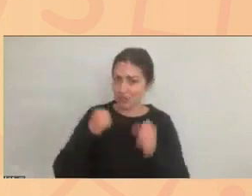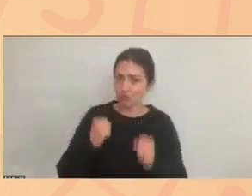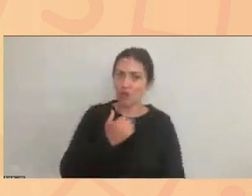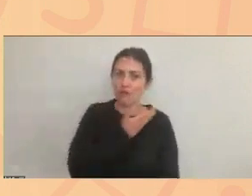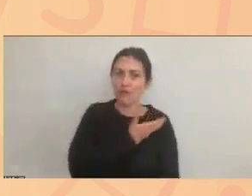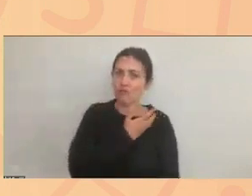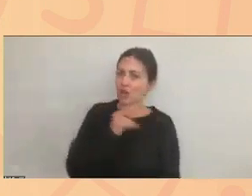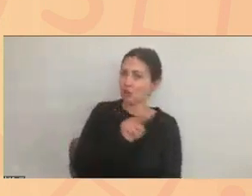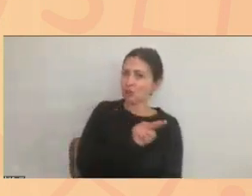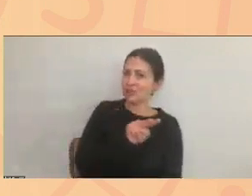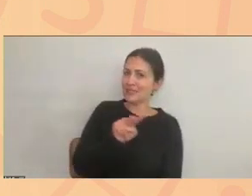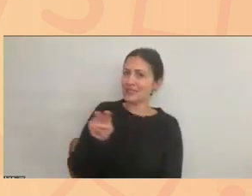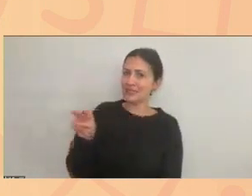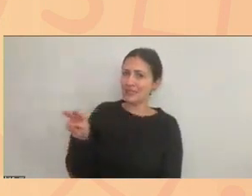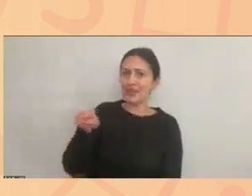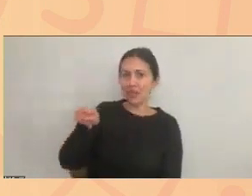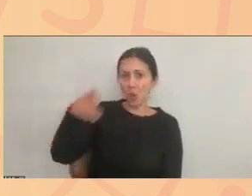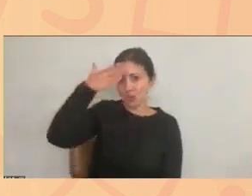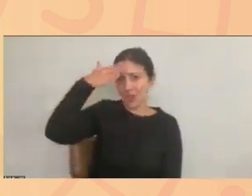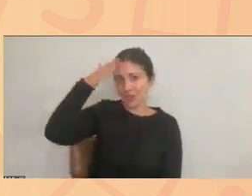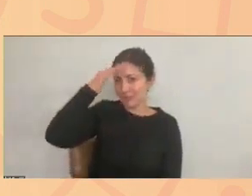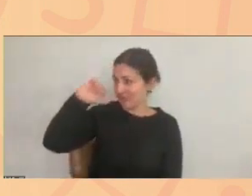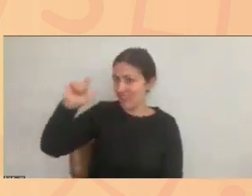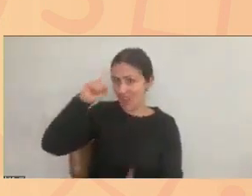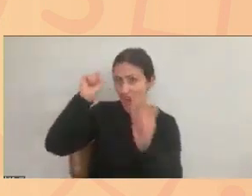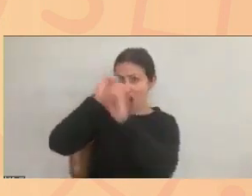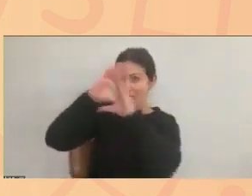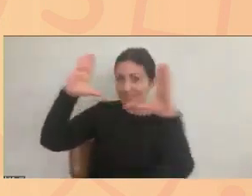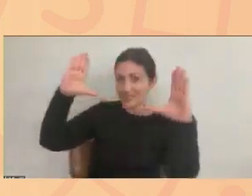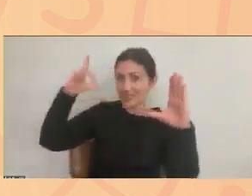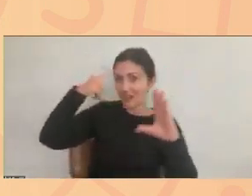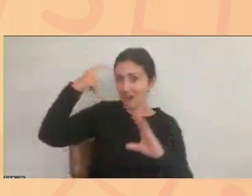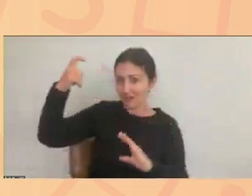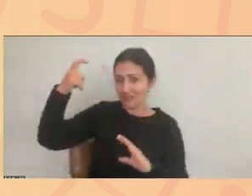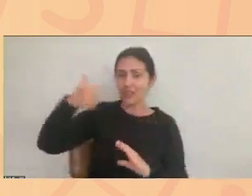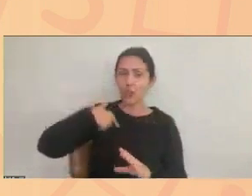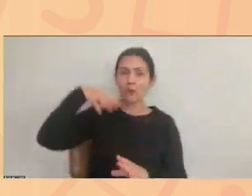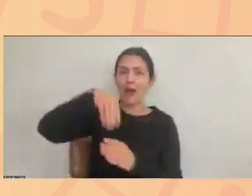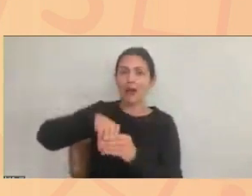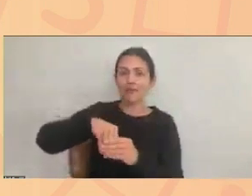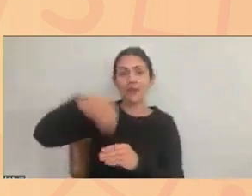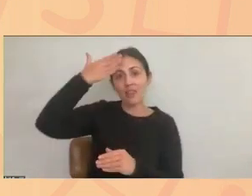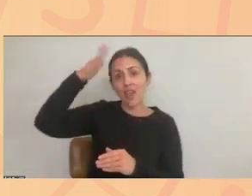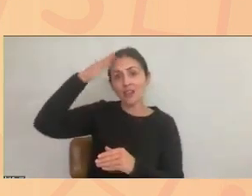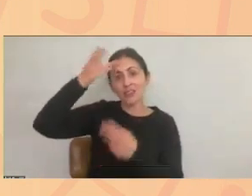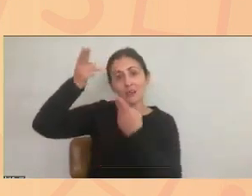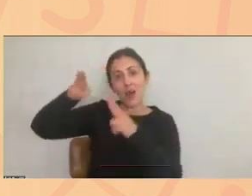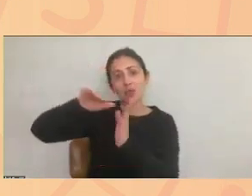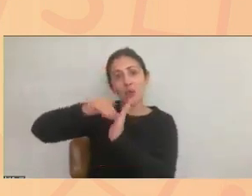that was put by the elders, which we are now part of. The elders have left us, but their dreams are coming true.